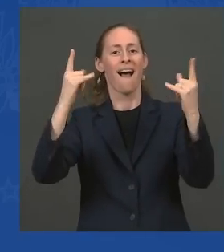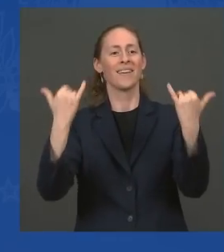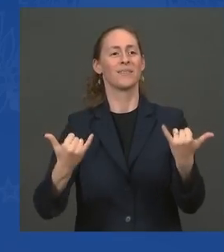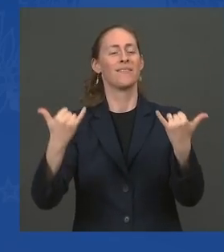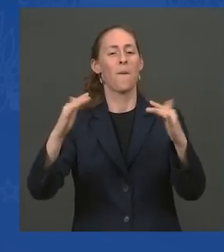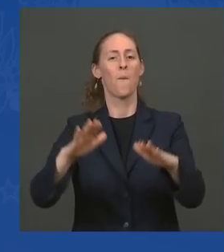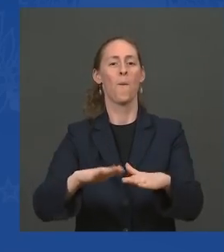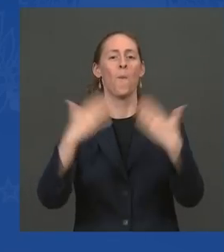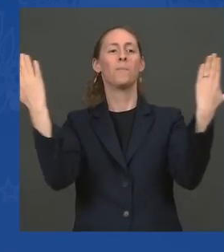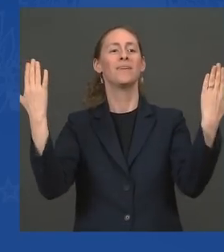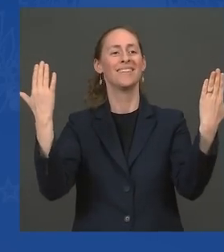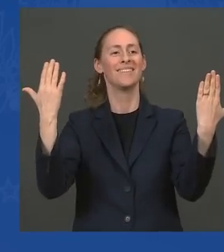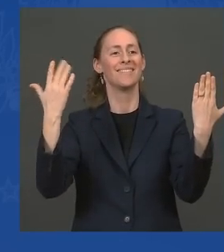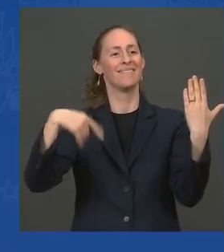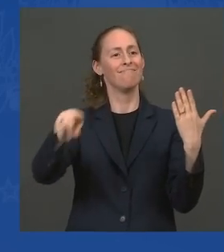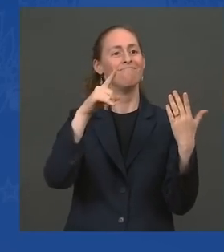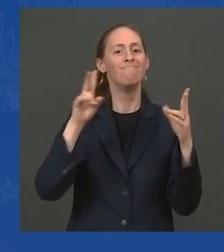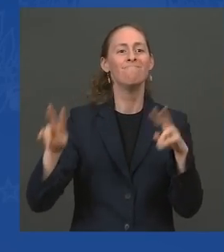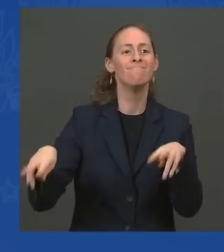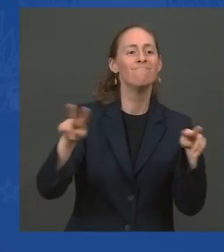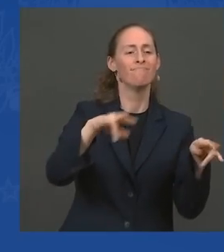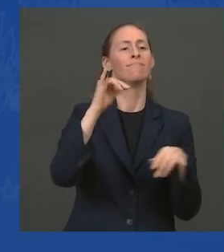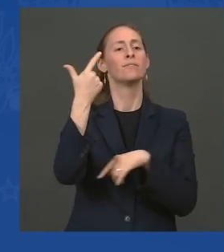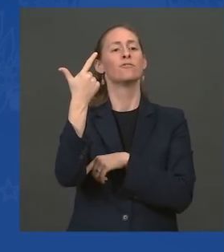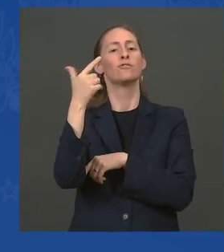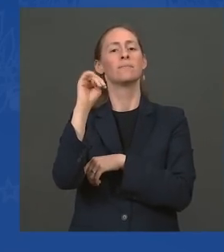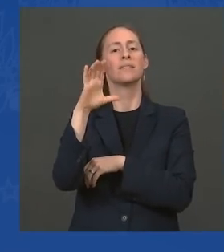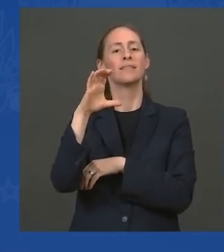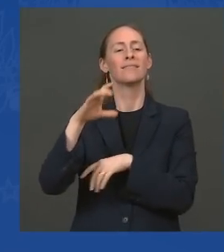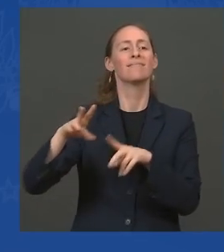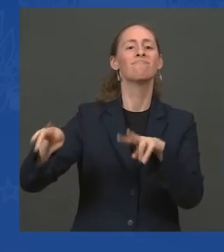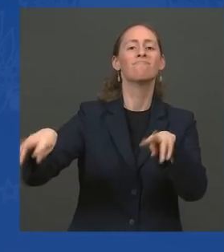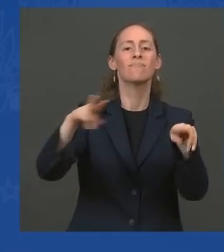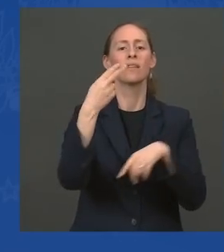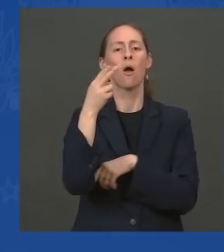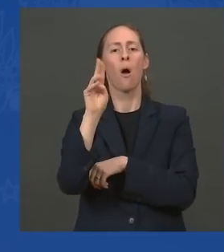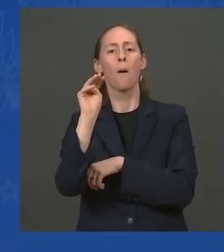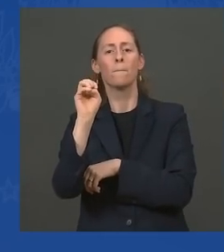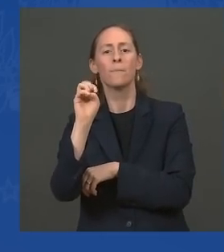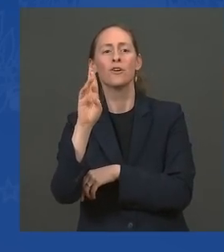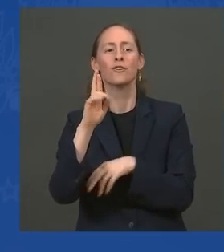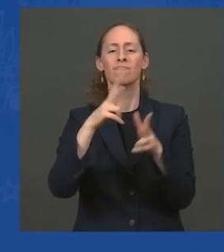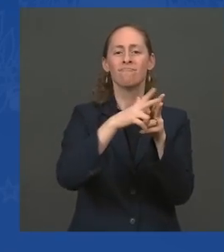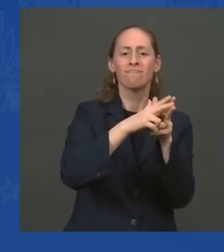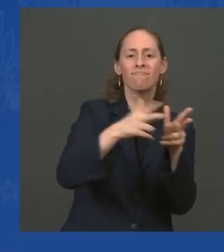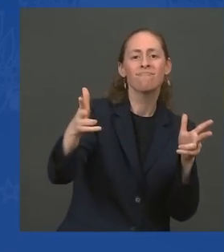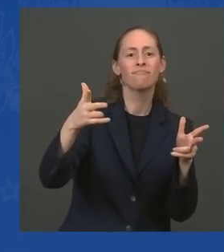the GMC Hummer EV pickup. We cannot wait to deliver them to customers and it's going to happen very soon.